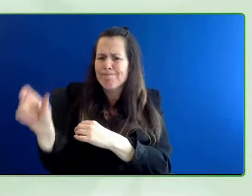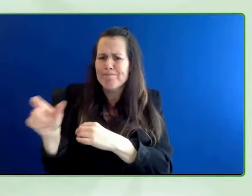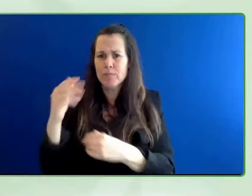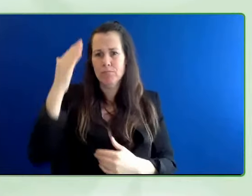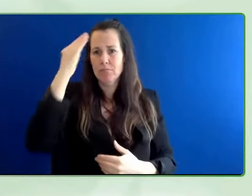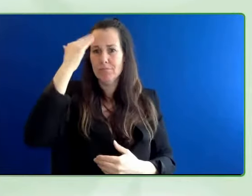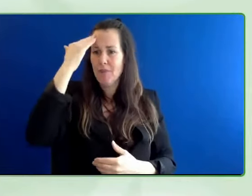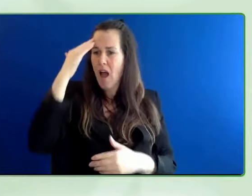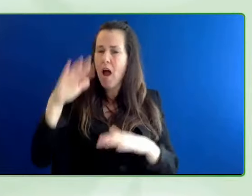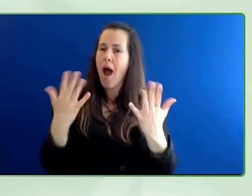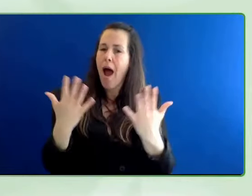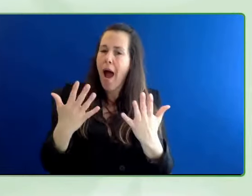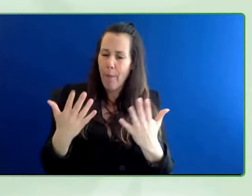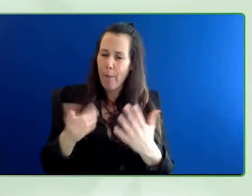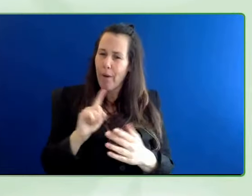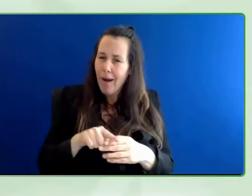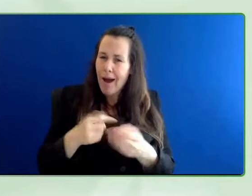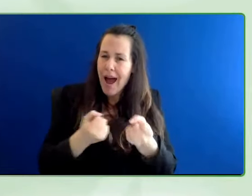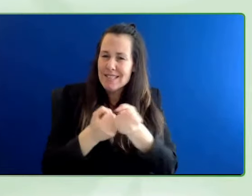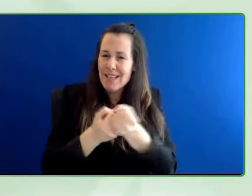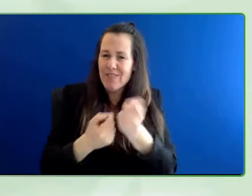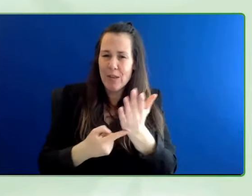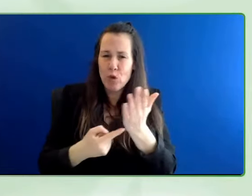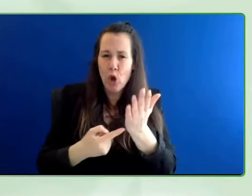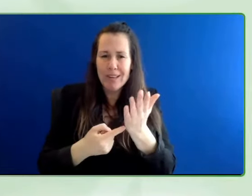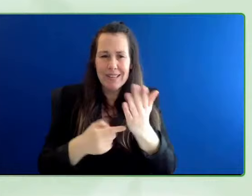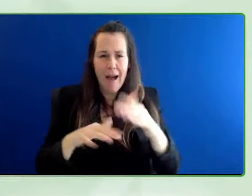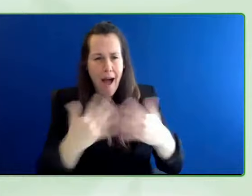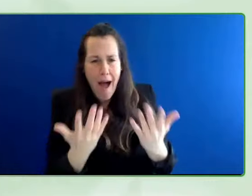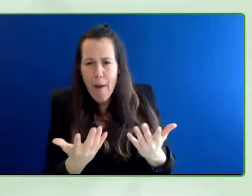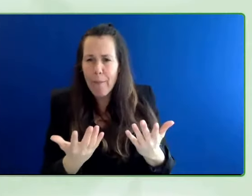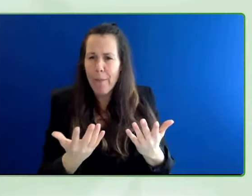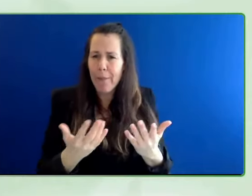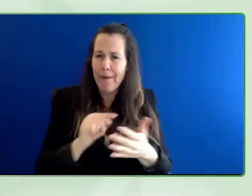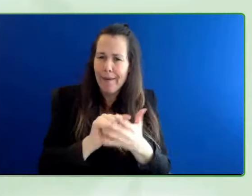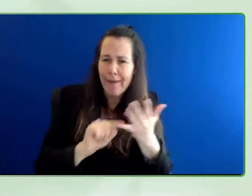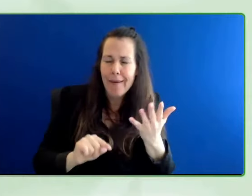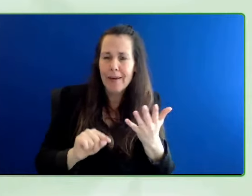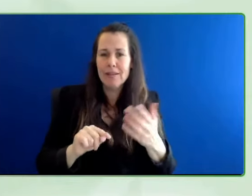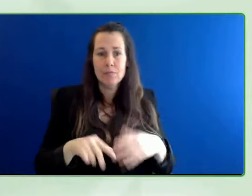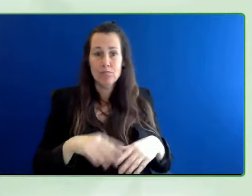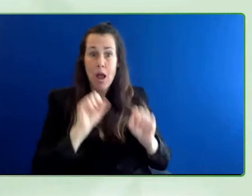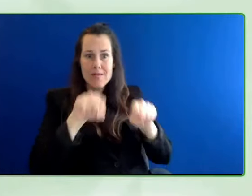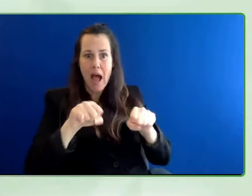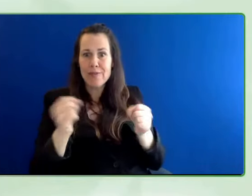So that's very similar to what we just heard from Vietnam. Yes.